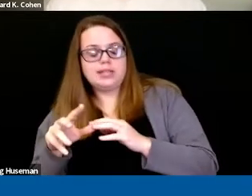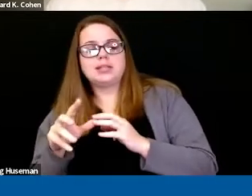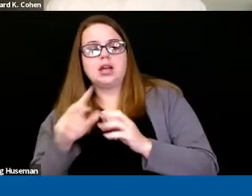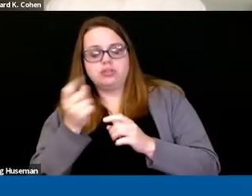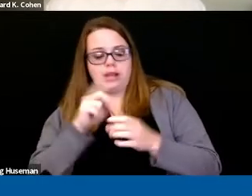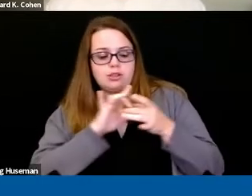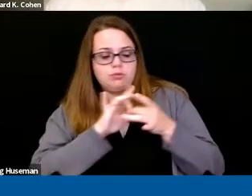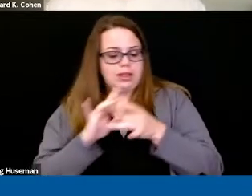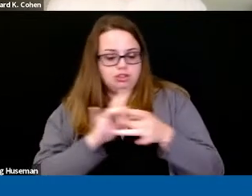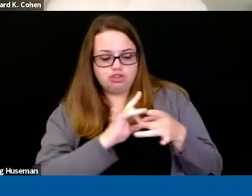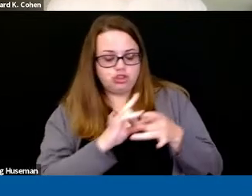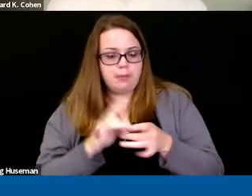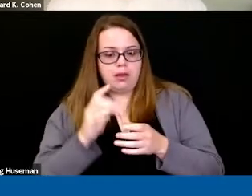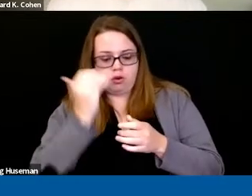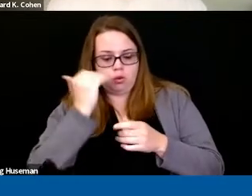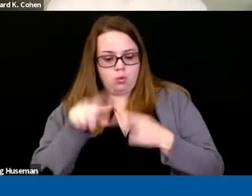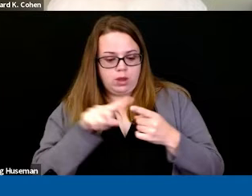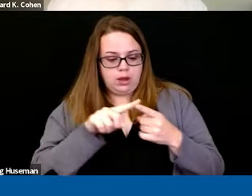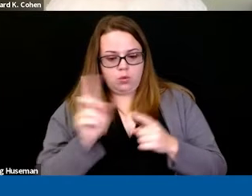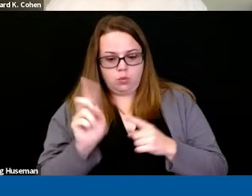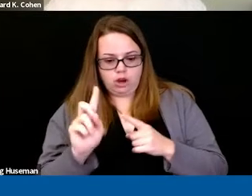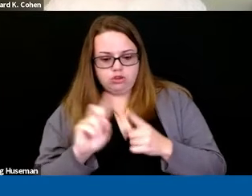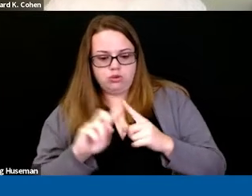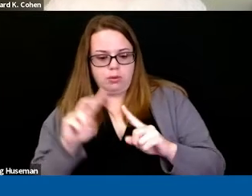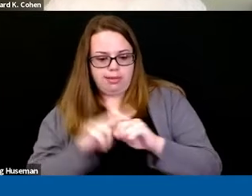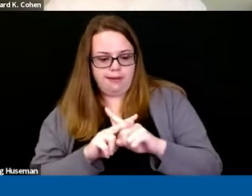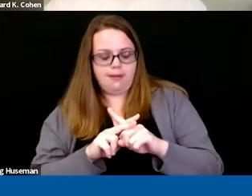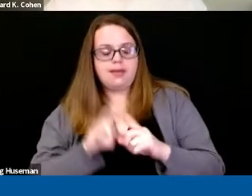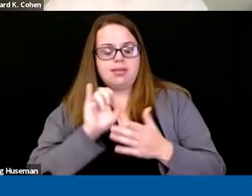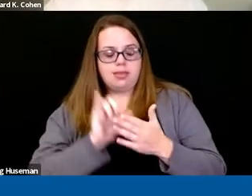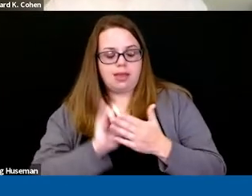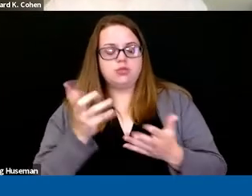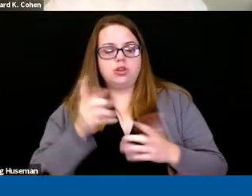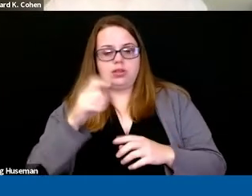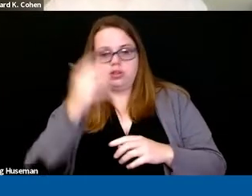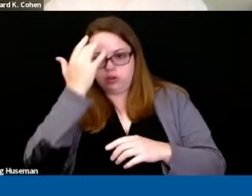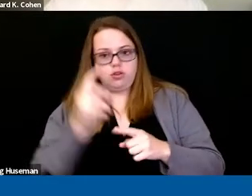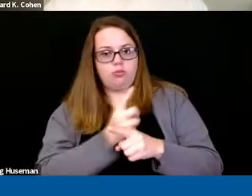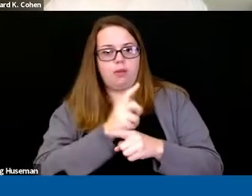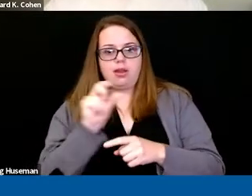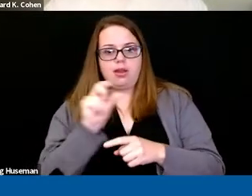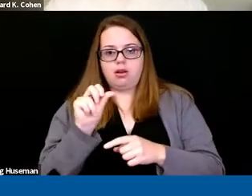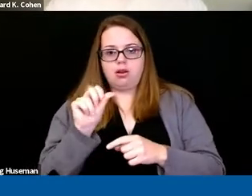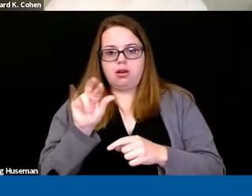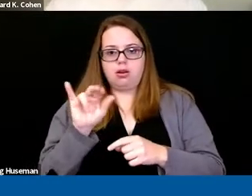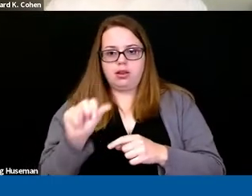and knowing when and where to apply them is everything for proper ARIA usage. What I've shown you here is how to use the Specs